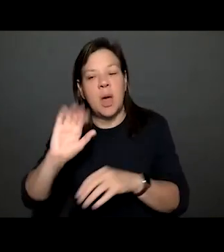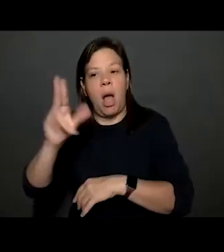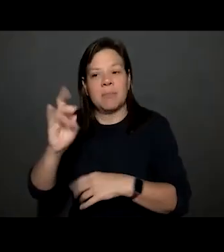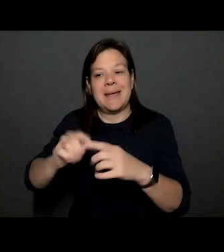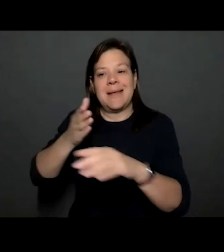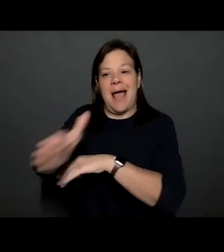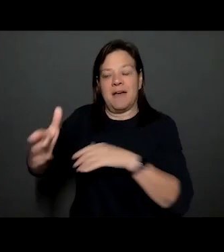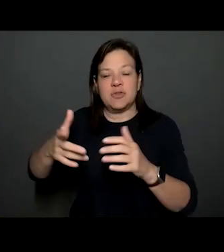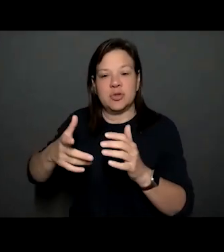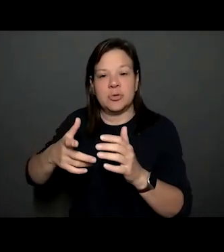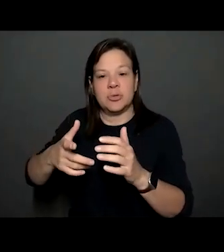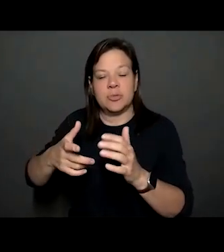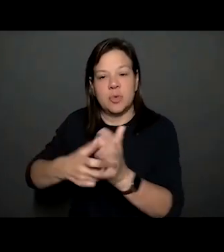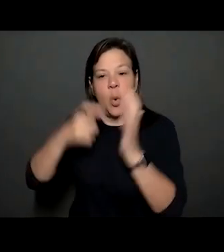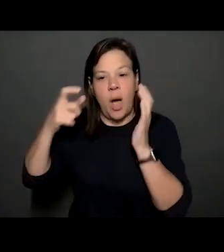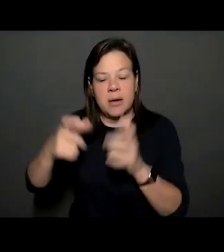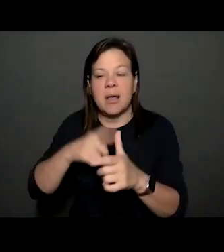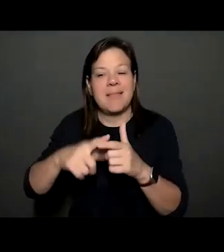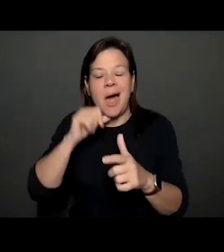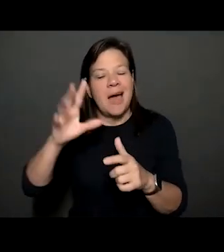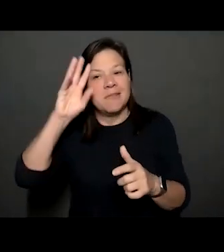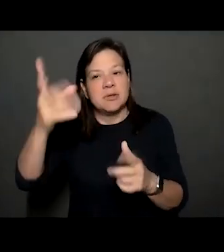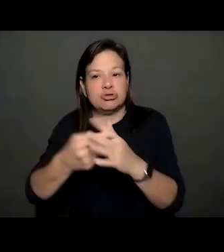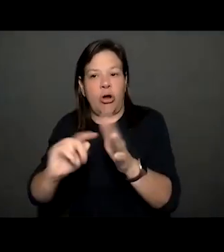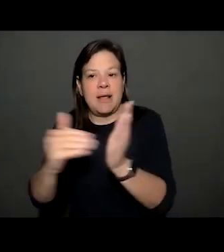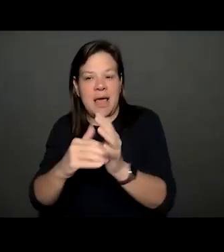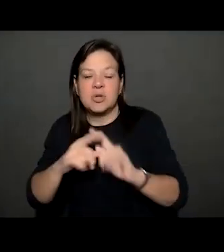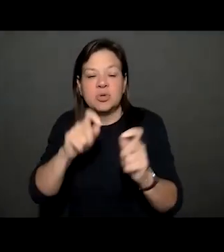YOU CAN CHANGE THAT UPDATING THE SCHEMA ON THE FLY.